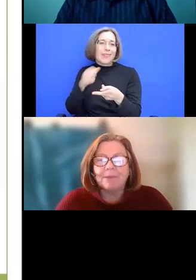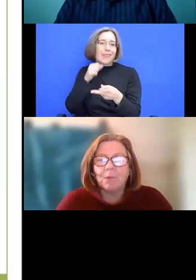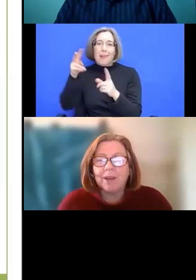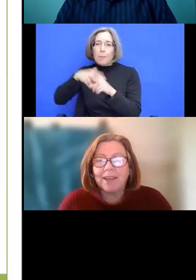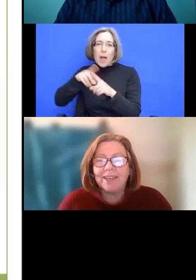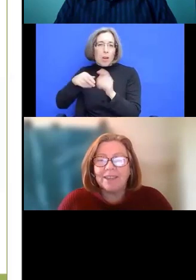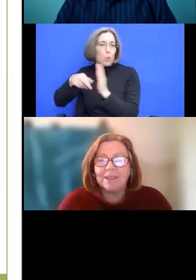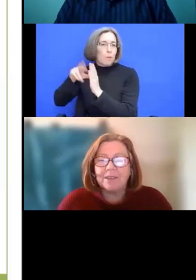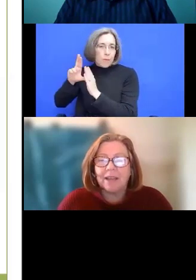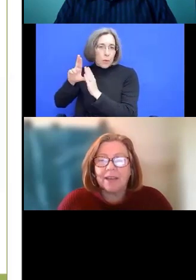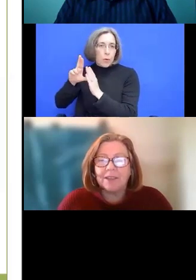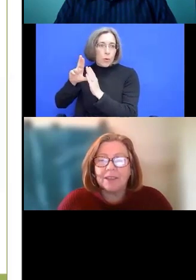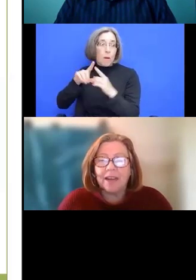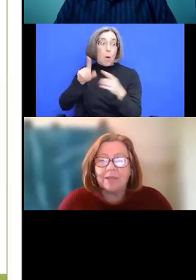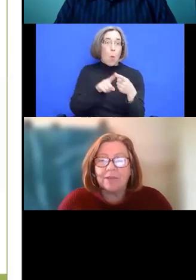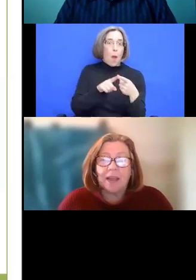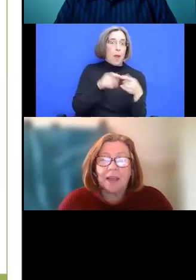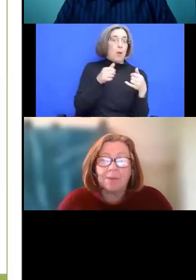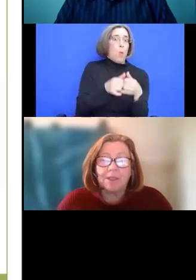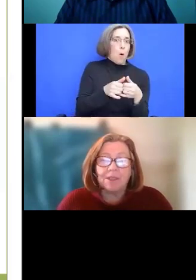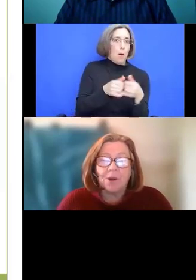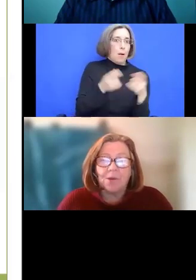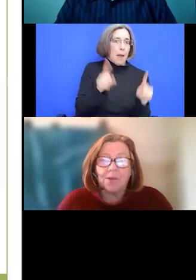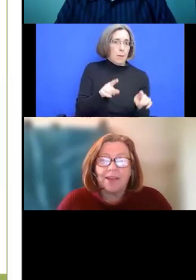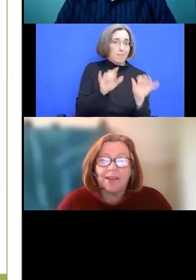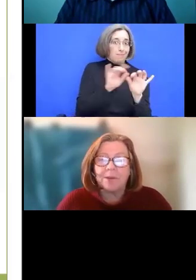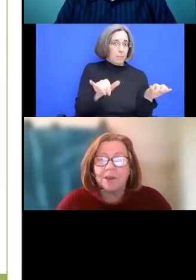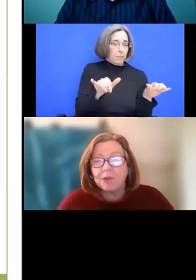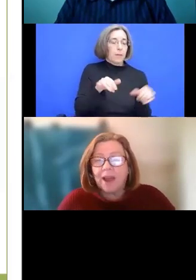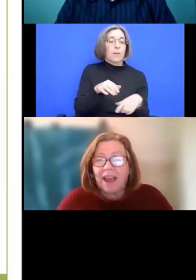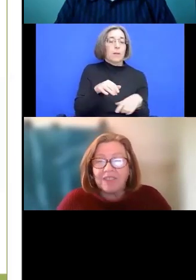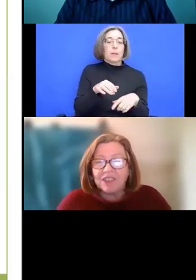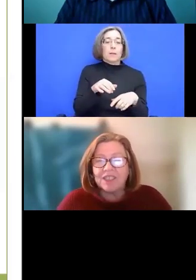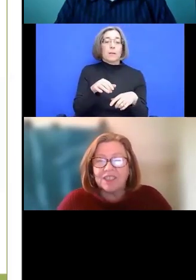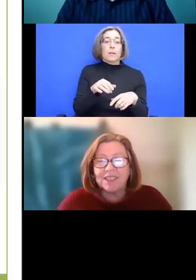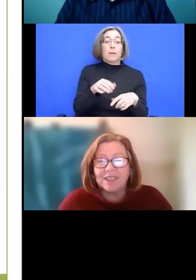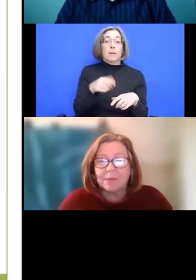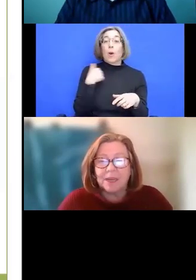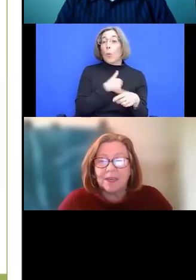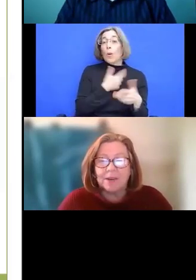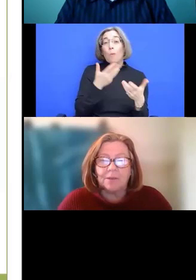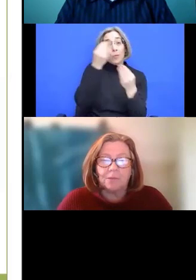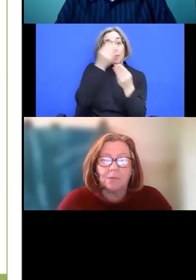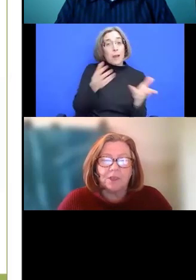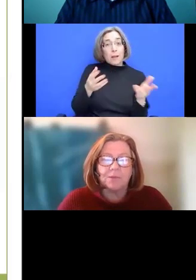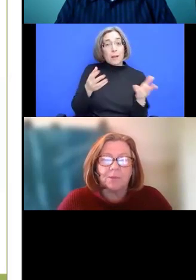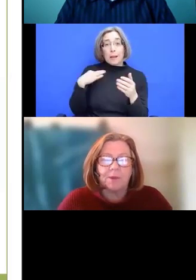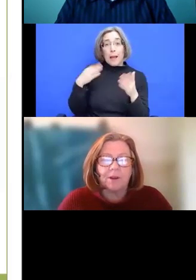We like to let applicants know that just because you have a JIT--which is what we call